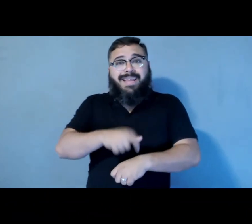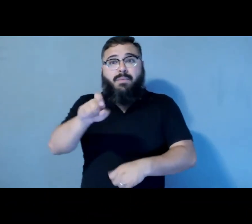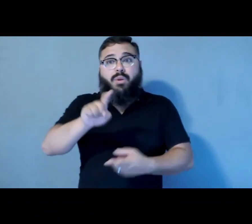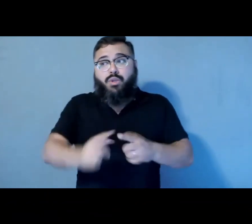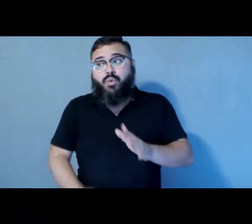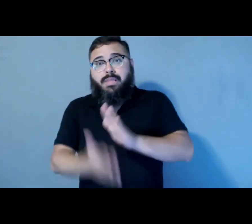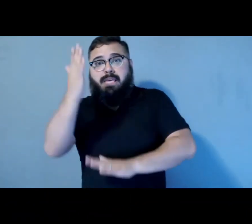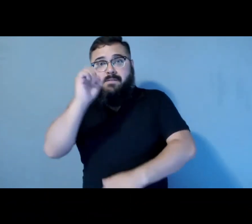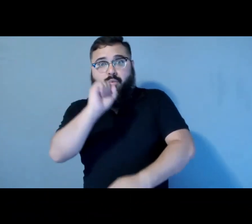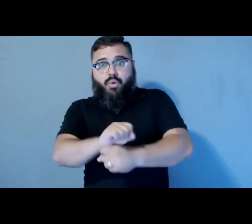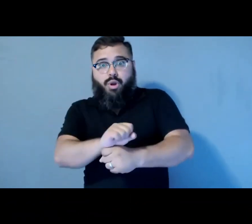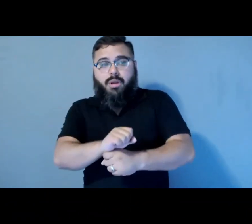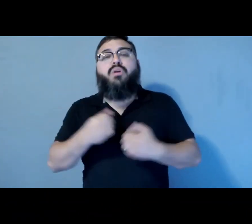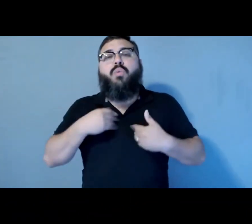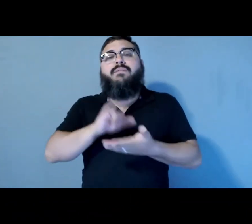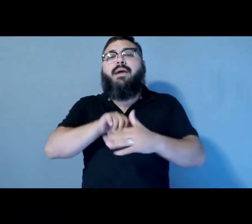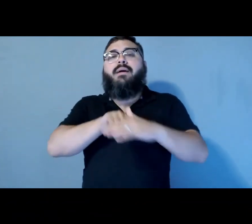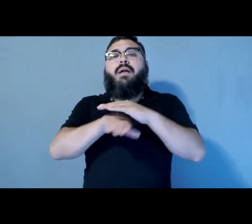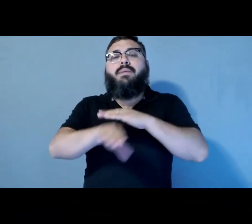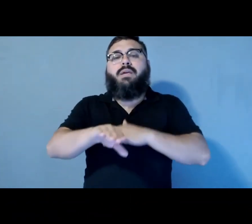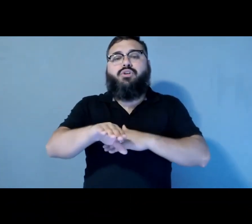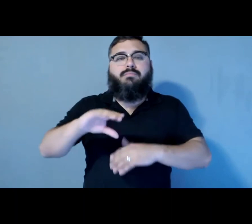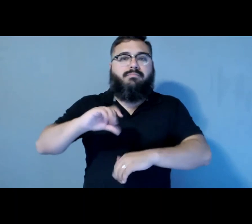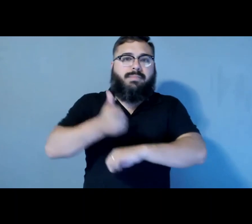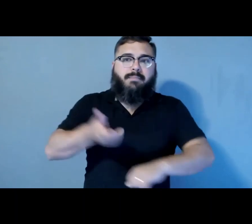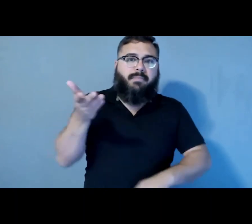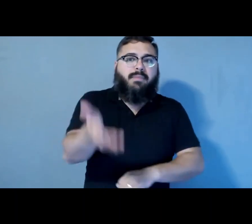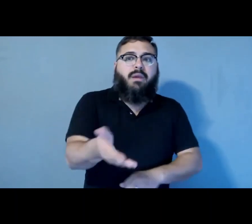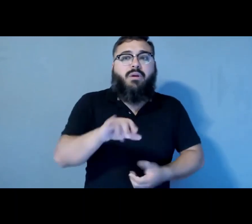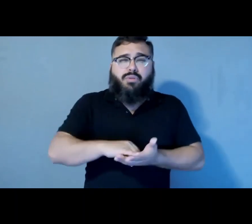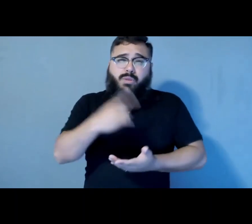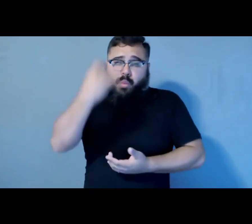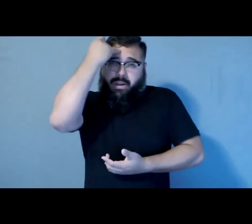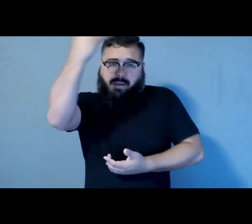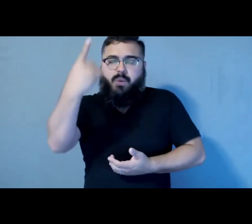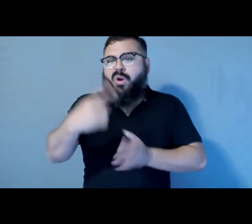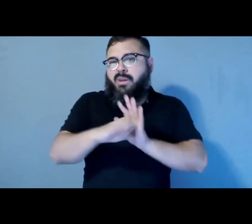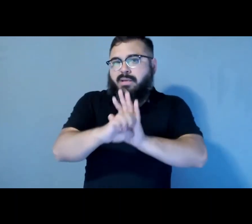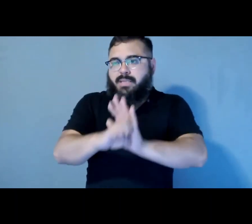that you have that accommodation in place to begin with. So that's, I mean, that's an idea that's one example, that's not necessarily what it,